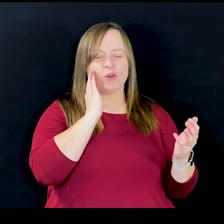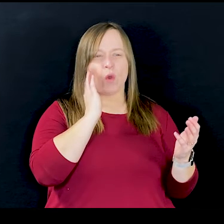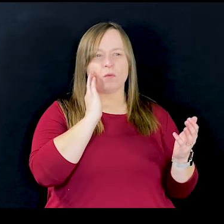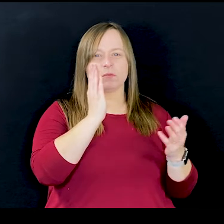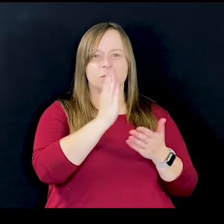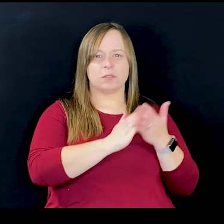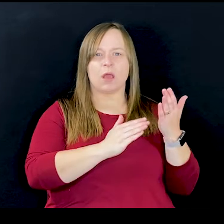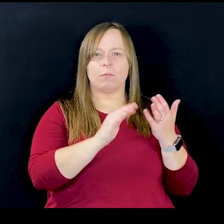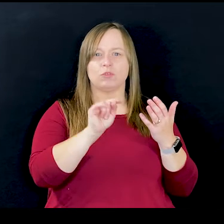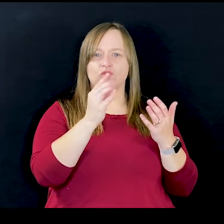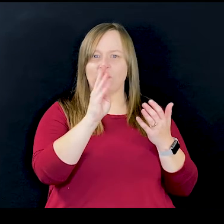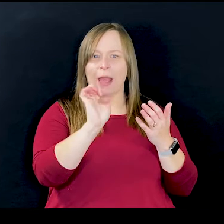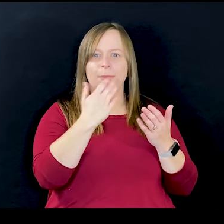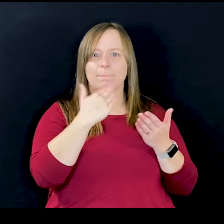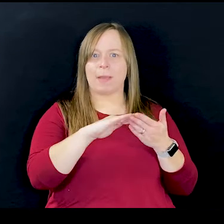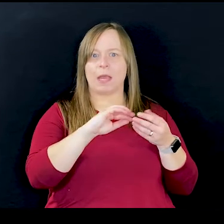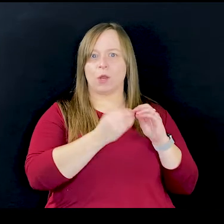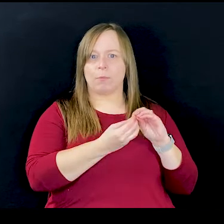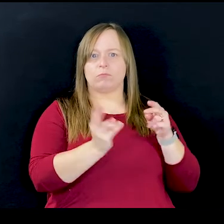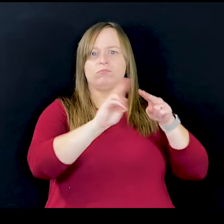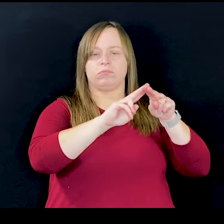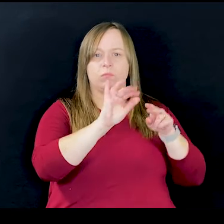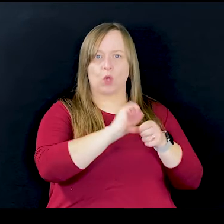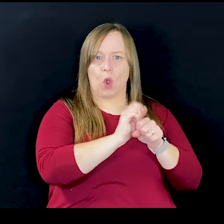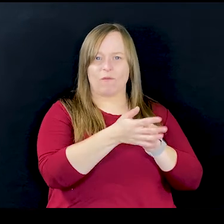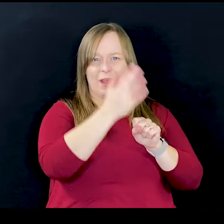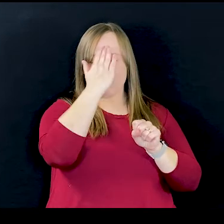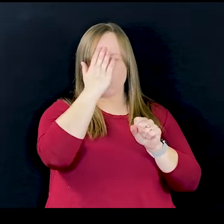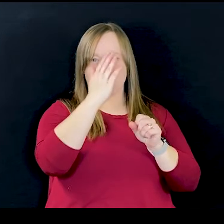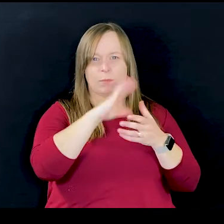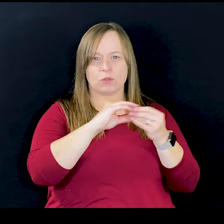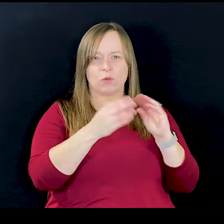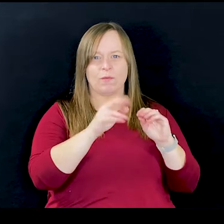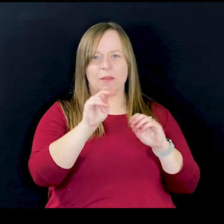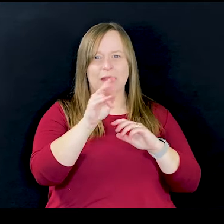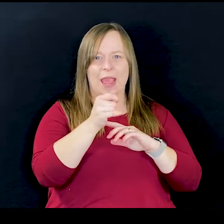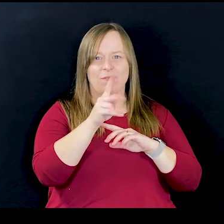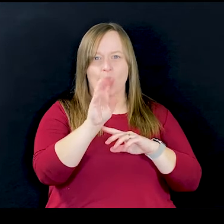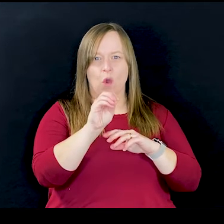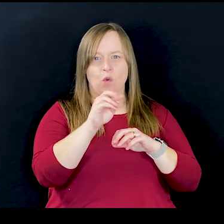there were some tribes that had really bad numbers. I mean, everybody knows about the story of the Navajo Nation